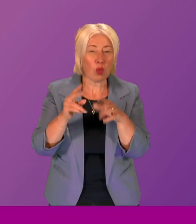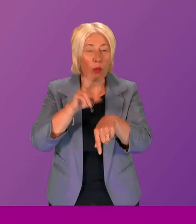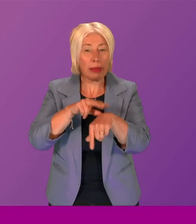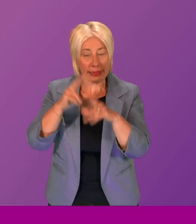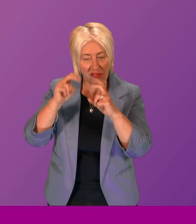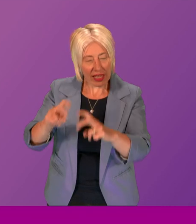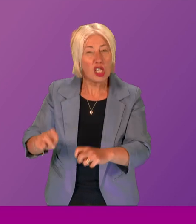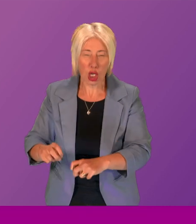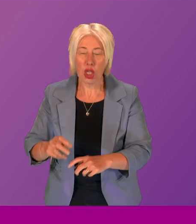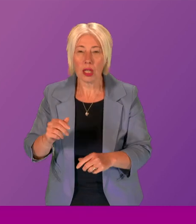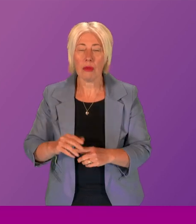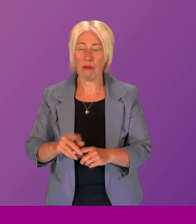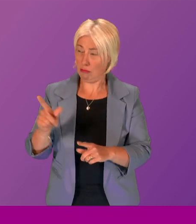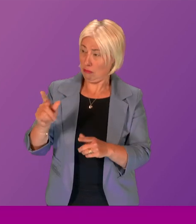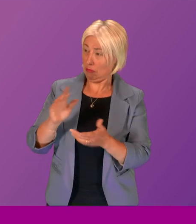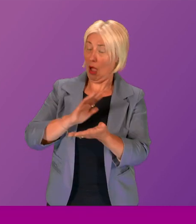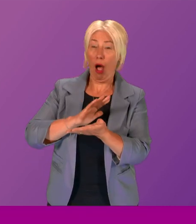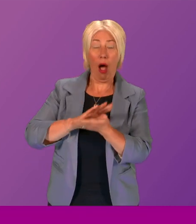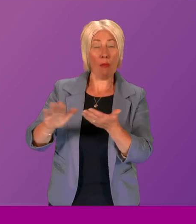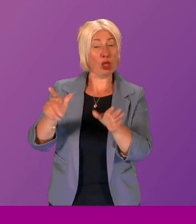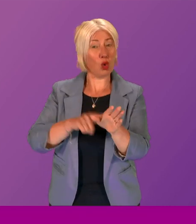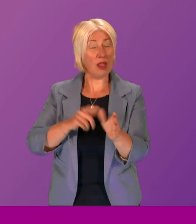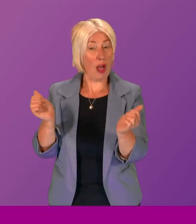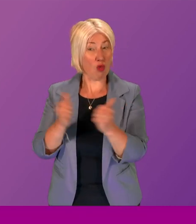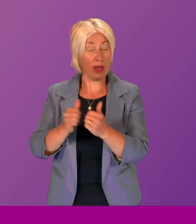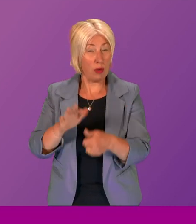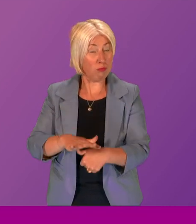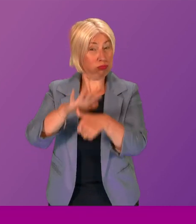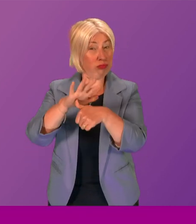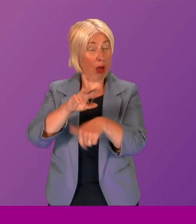Does Humza Yousaf agree with some of the most senior police officers in Scotland,